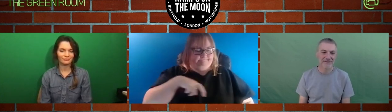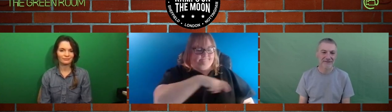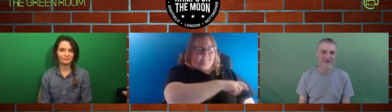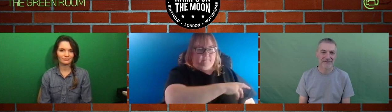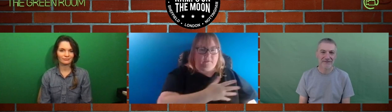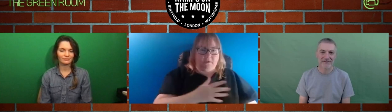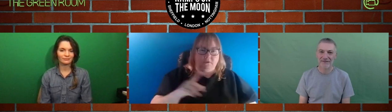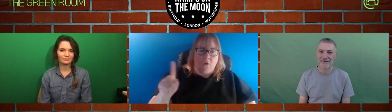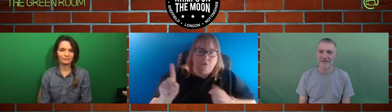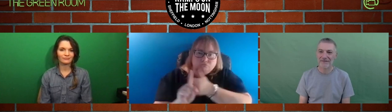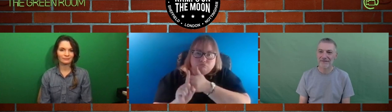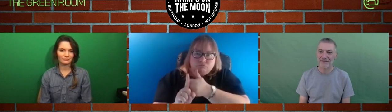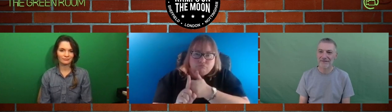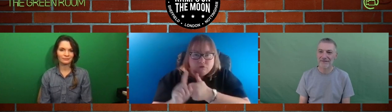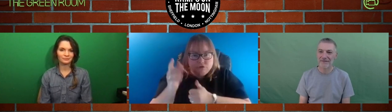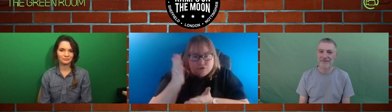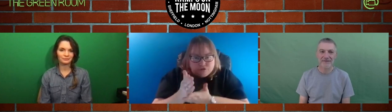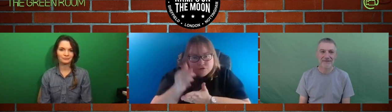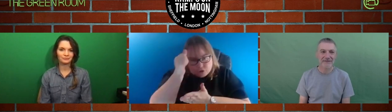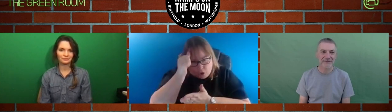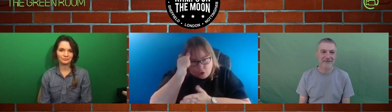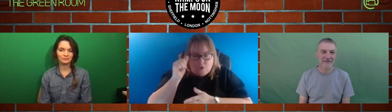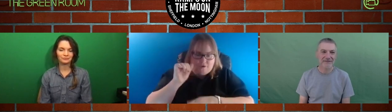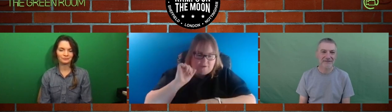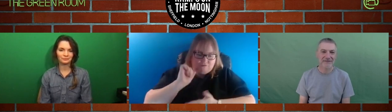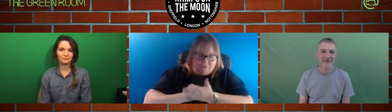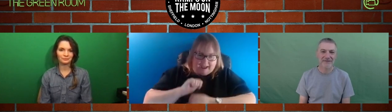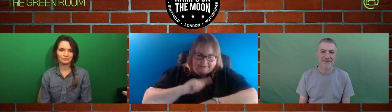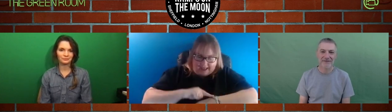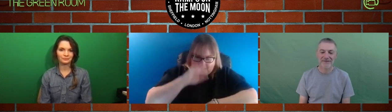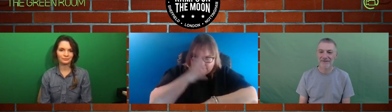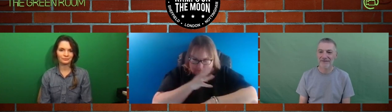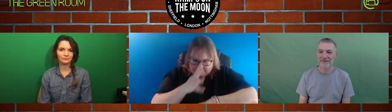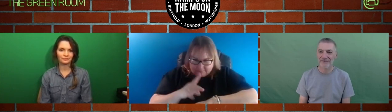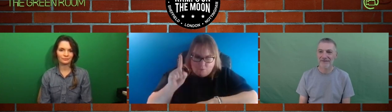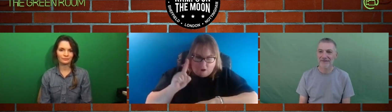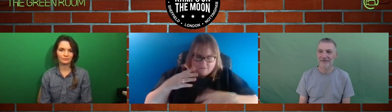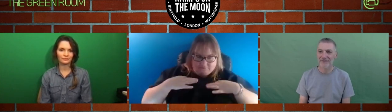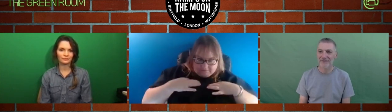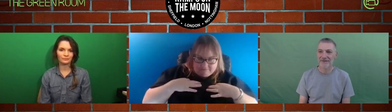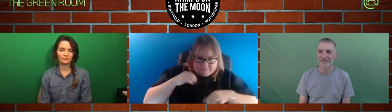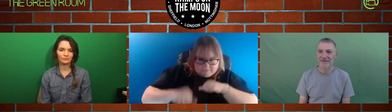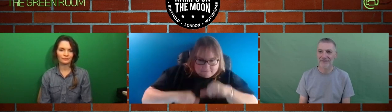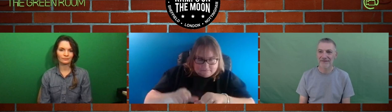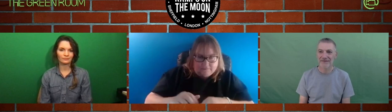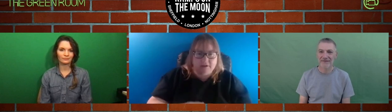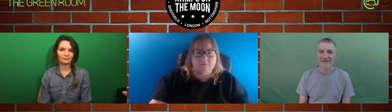going to go, no, I know it's the right time and now it's now. But tech throws in so many more of those things and so